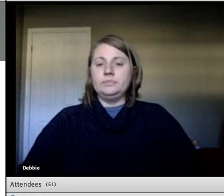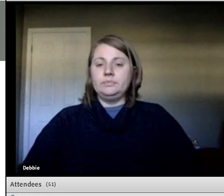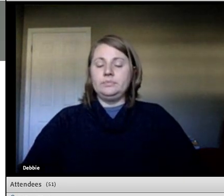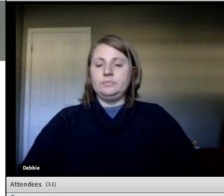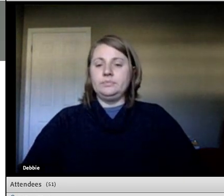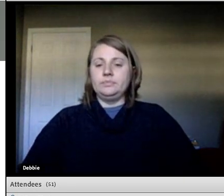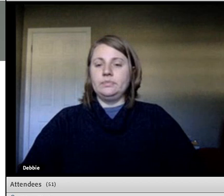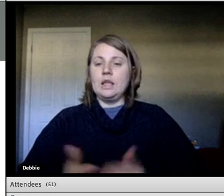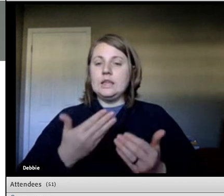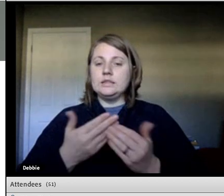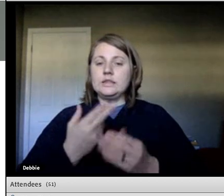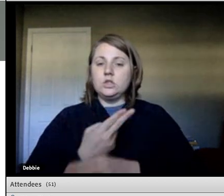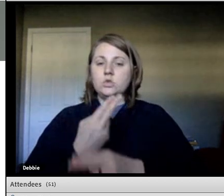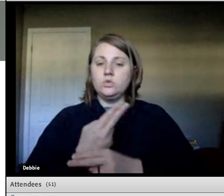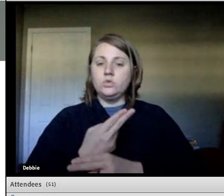and have a video fairly quickly.